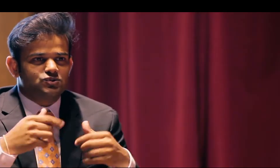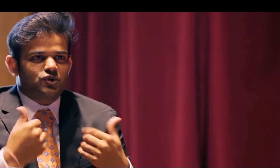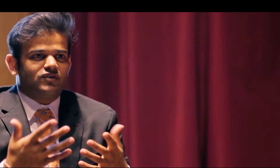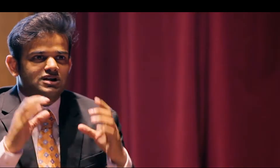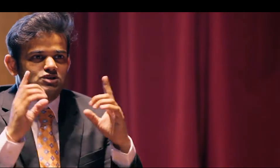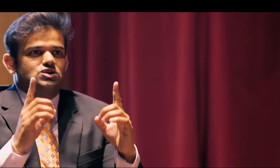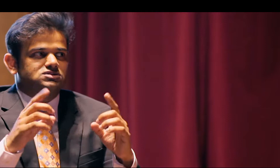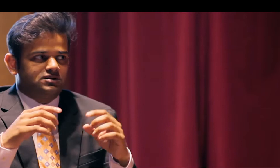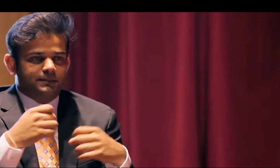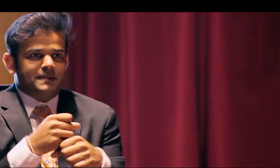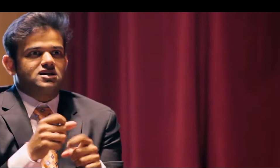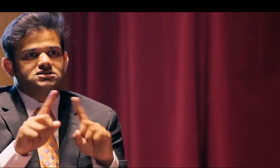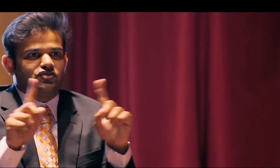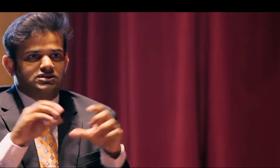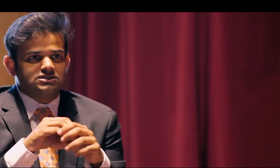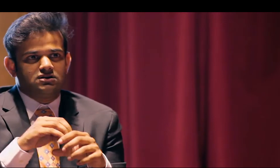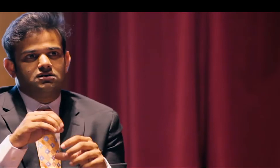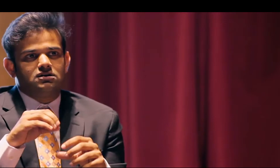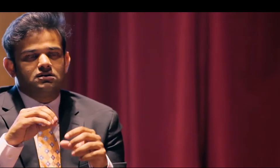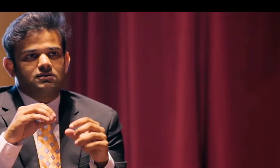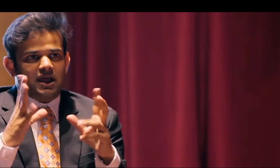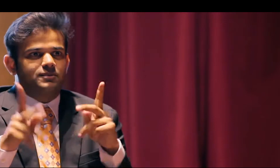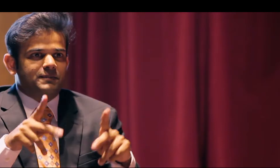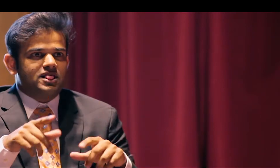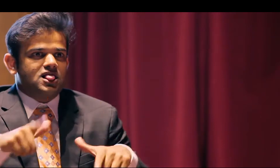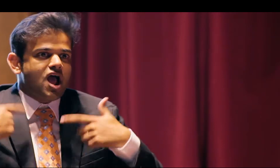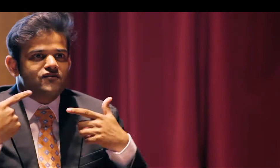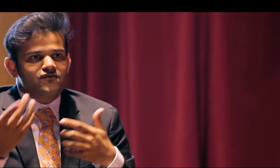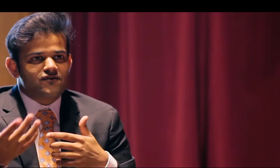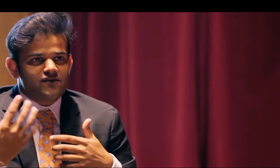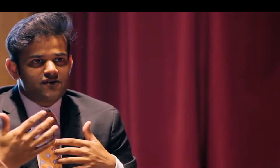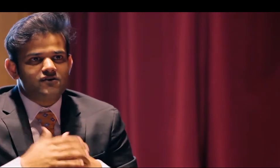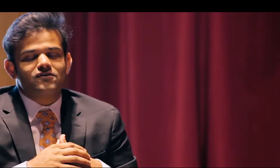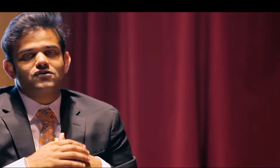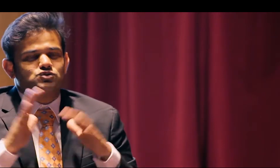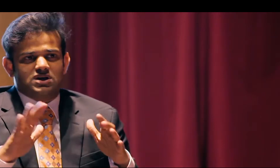[Vai] So, you worked with a variety of students, making sure that they are, that their life